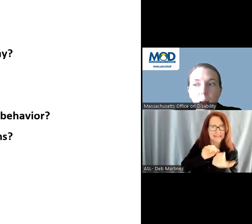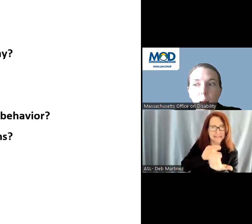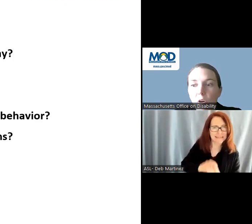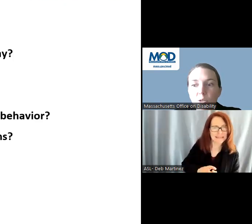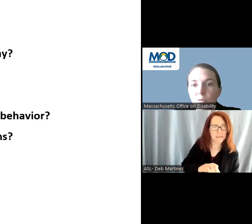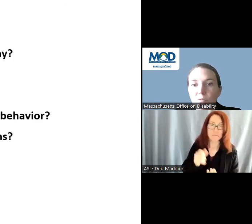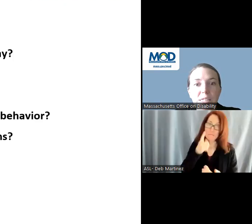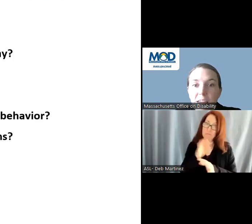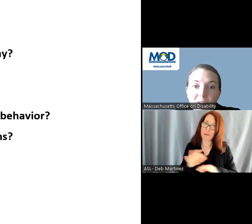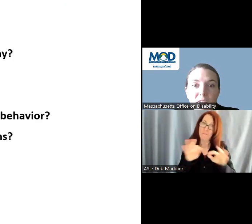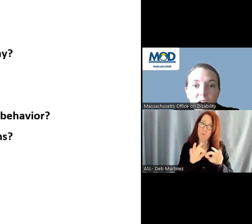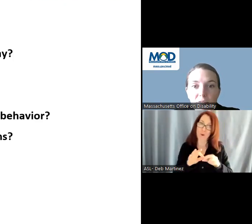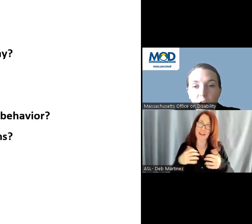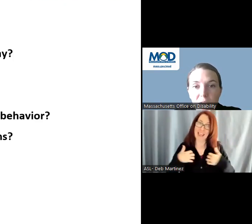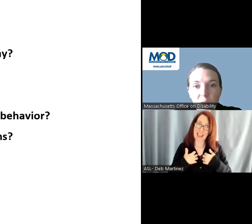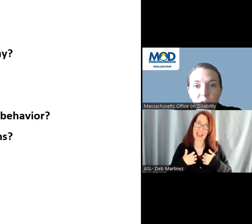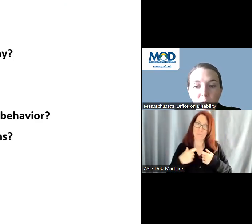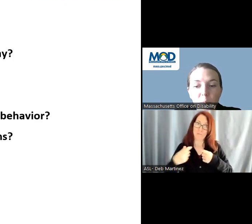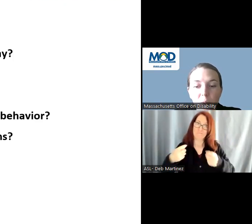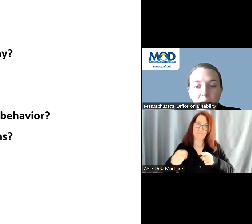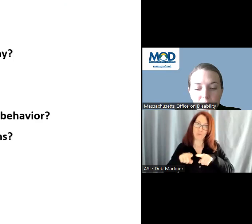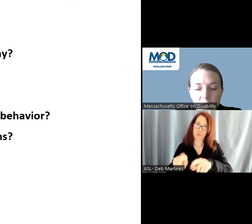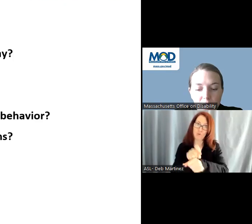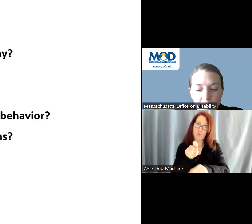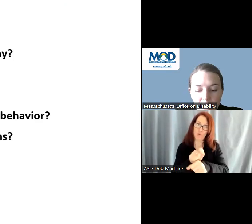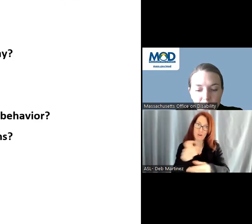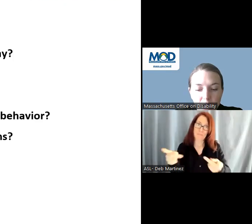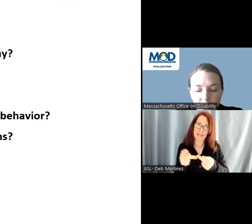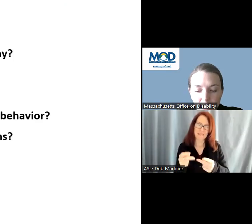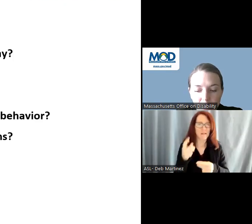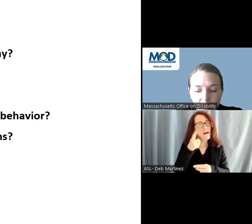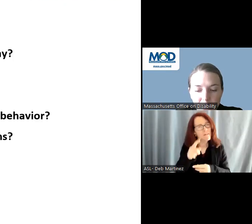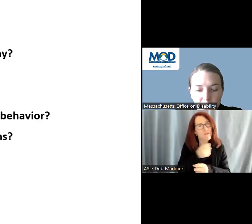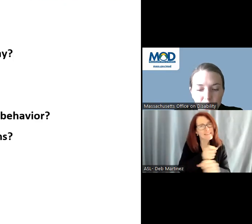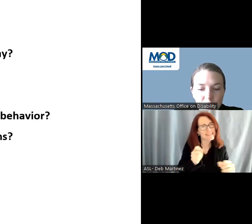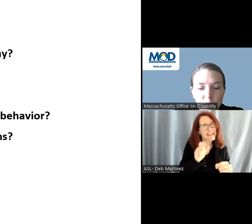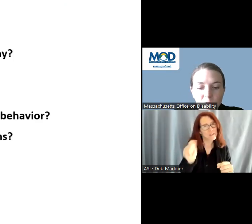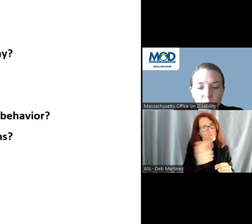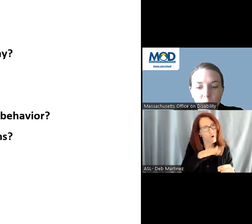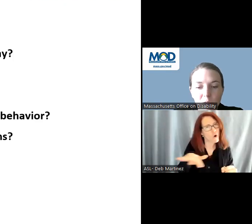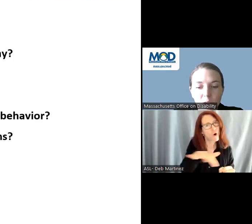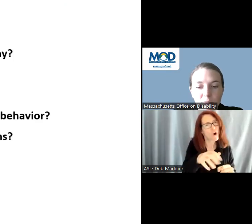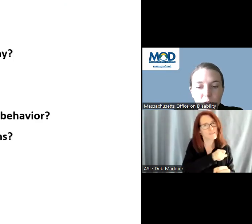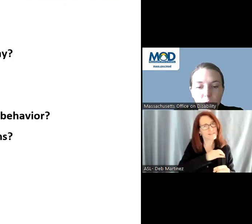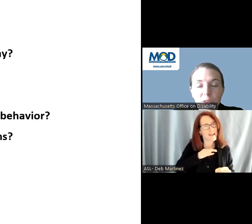for sort of the safety of all people in the workplace and also just for the sort